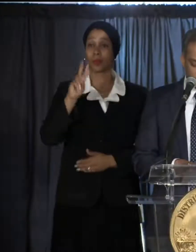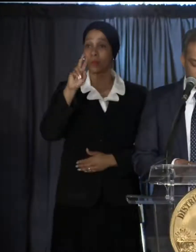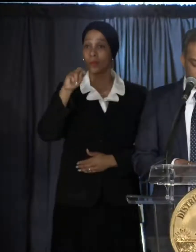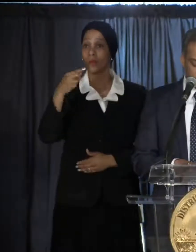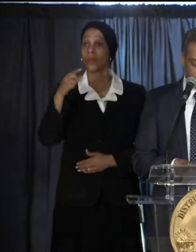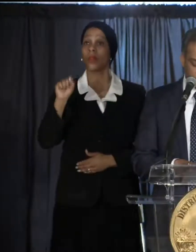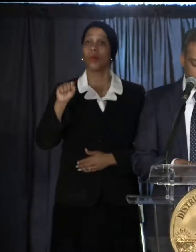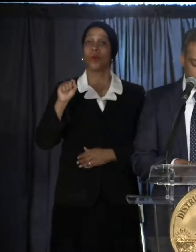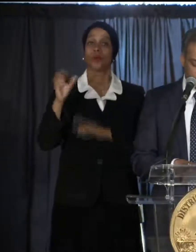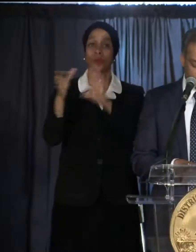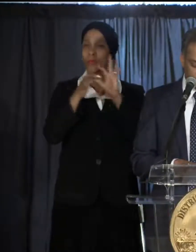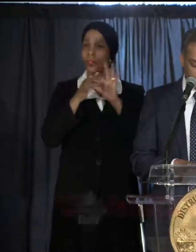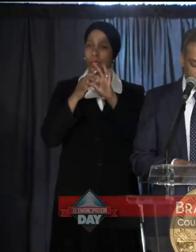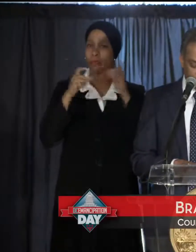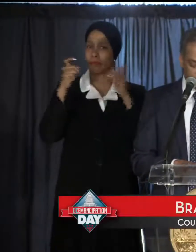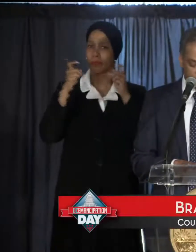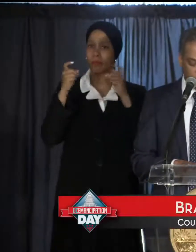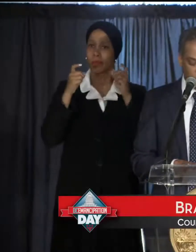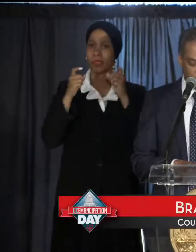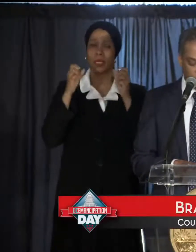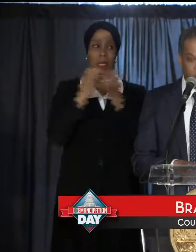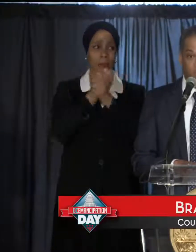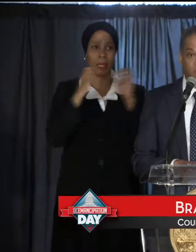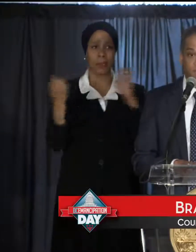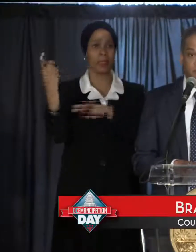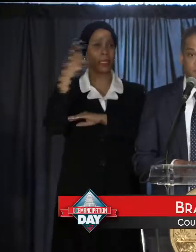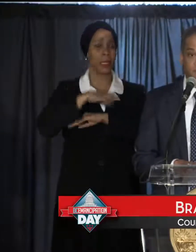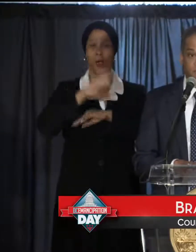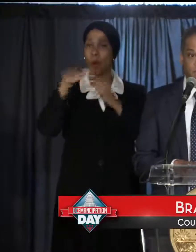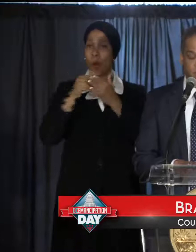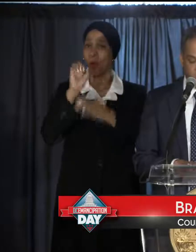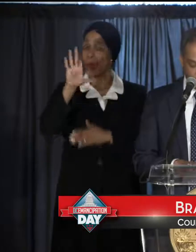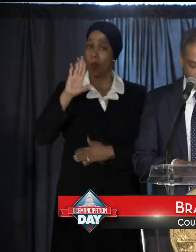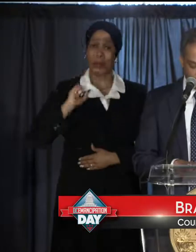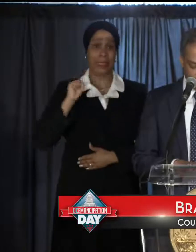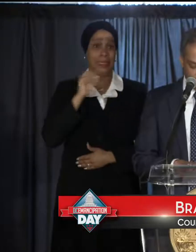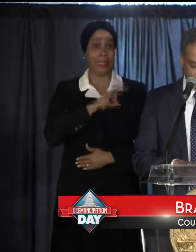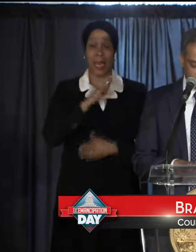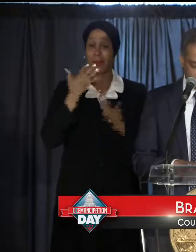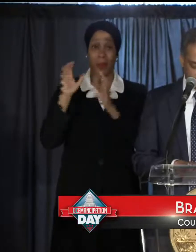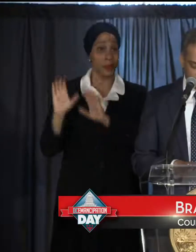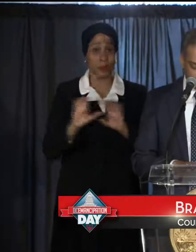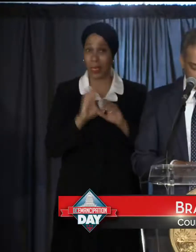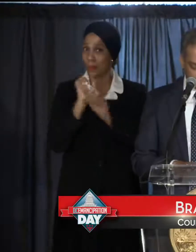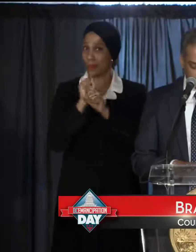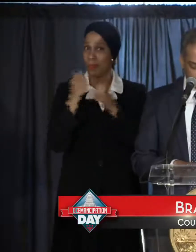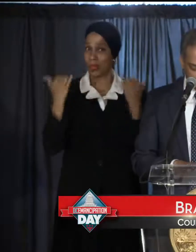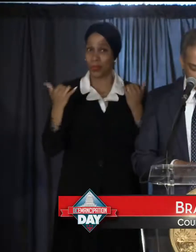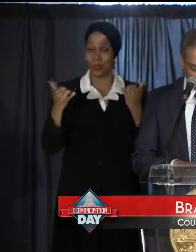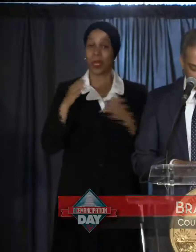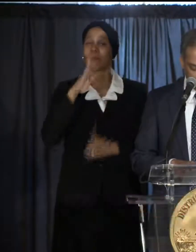EMANCIPATION DAY COMMISSION AND EVERYTHING THAT YOU AND YOUR STAFF HAVE DONE TO MAKE TODAY'S BREAKFAST WONDERFUL.